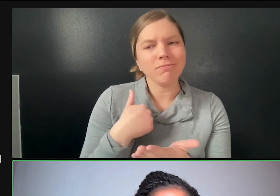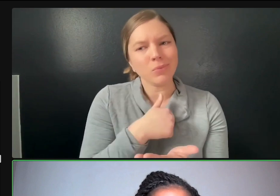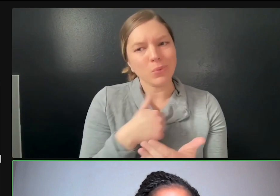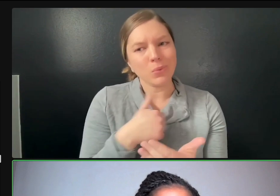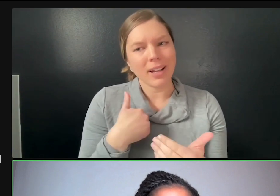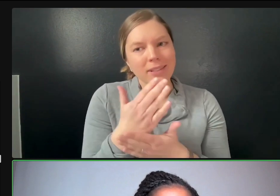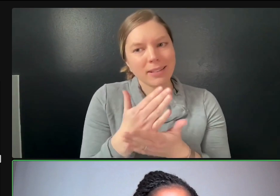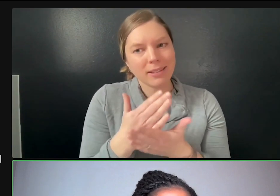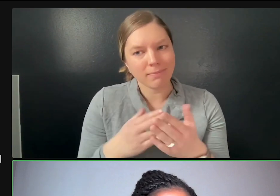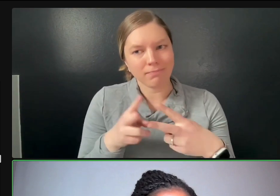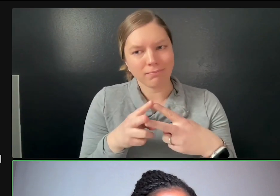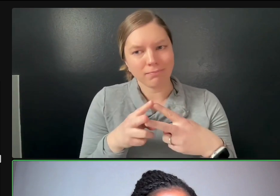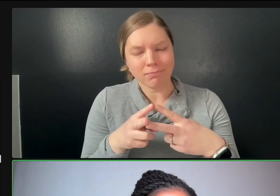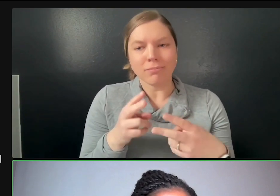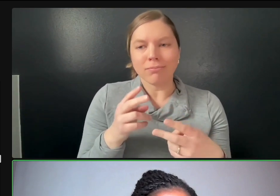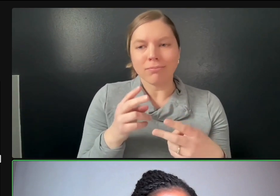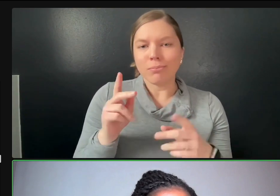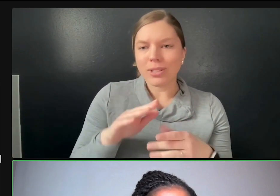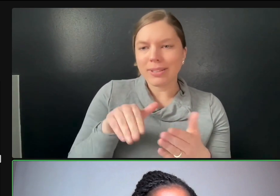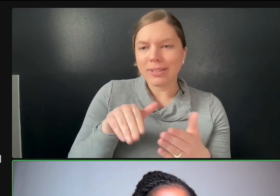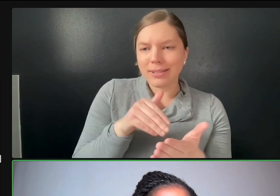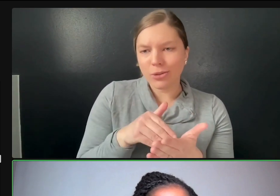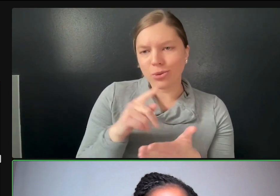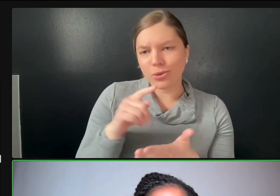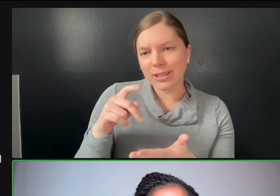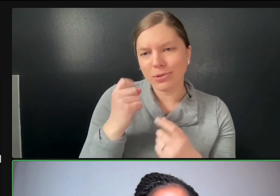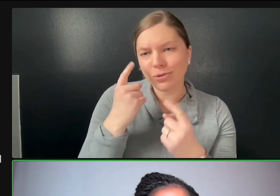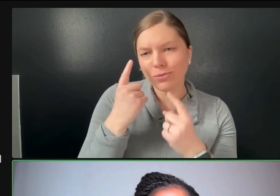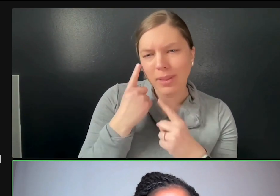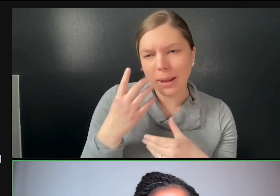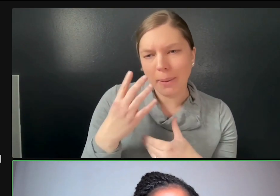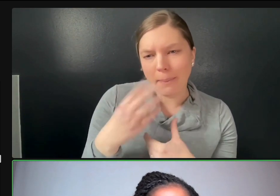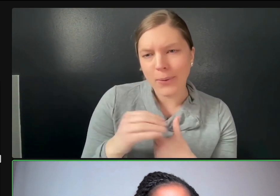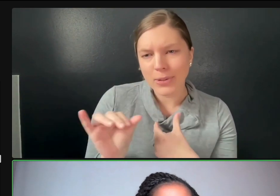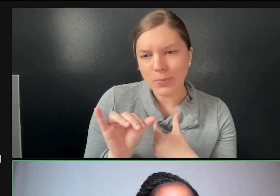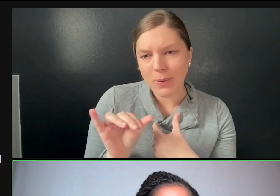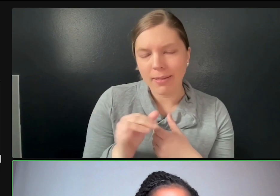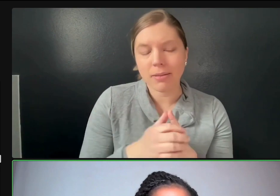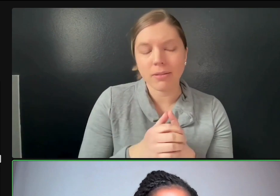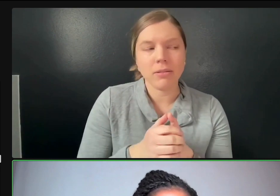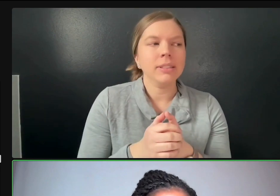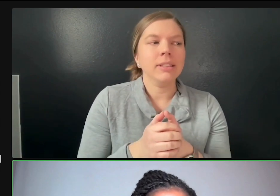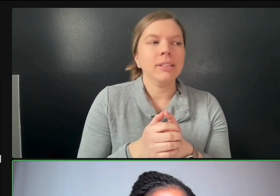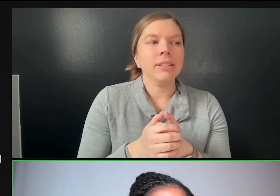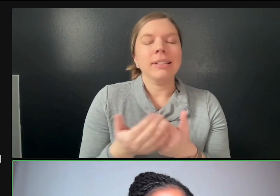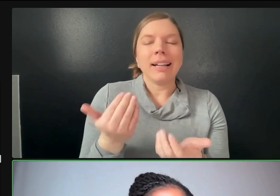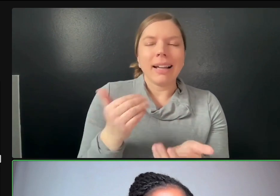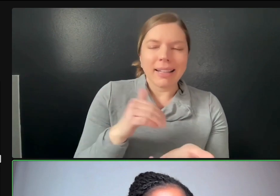When discussing the plans in advance for graduation, we do have some practices that is person-centered